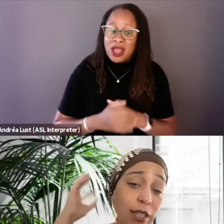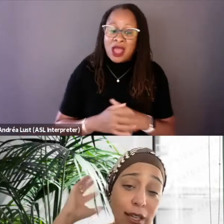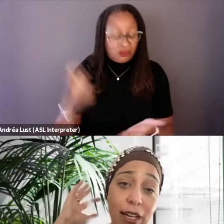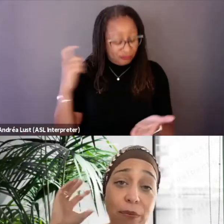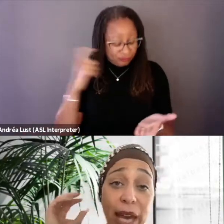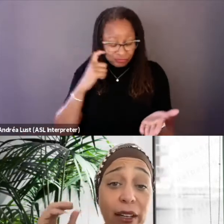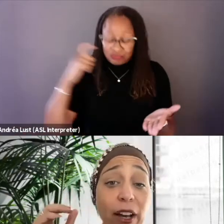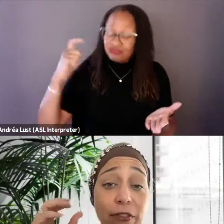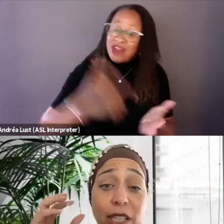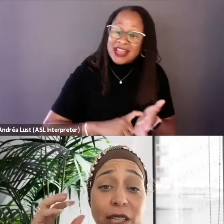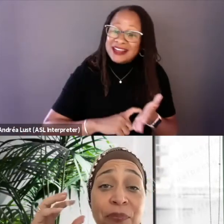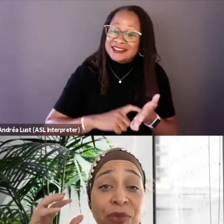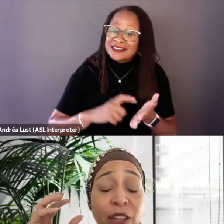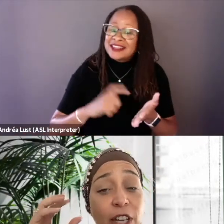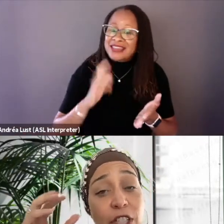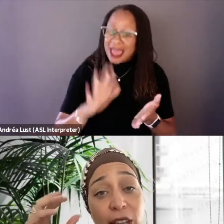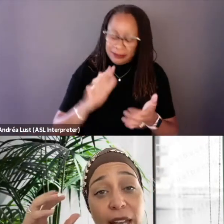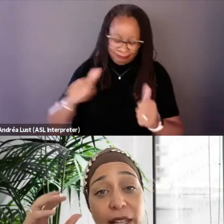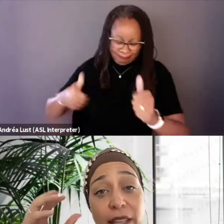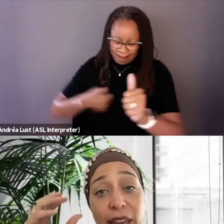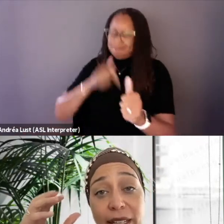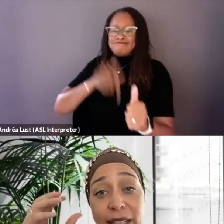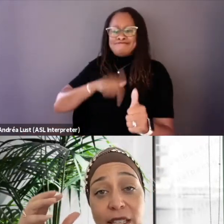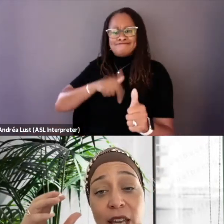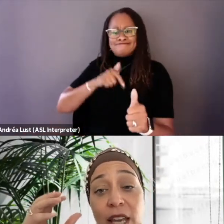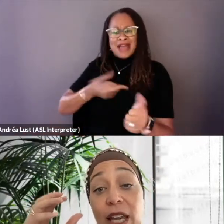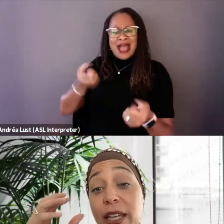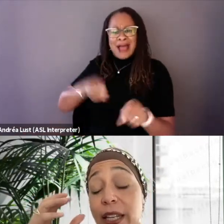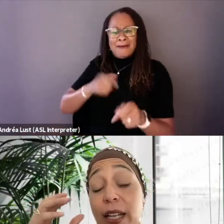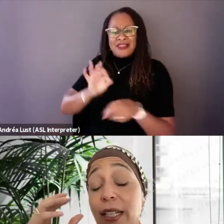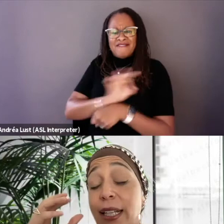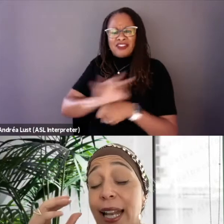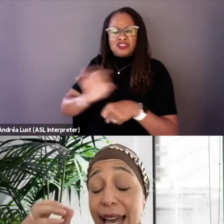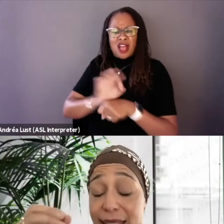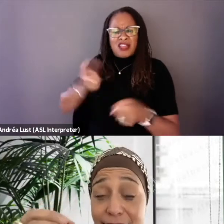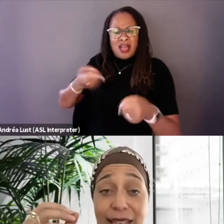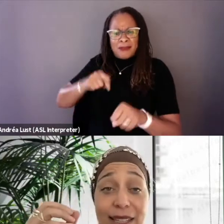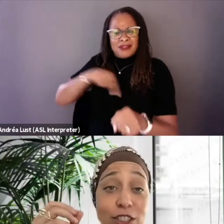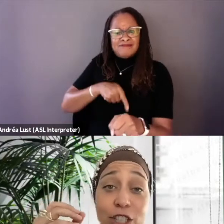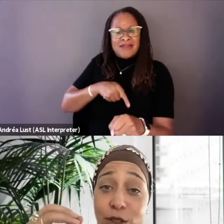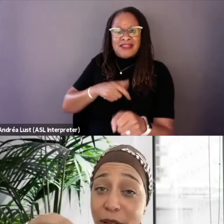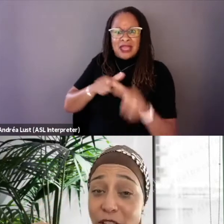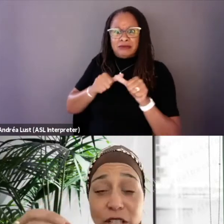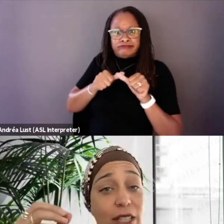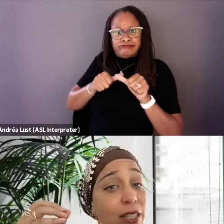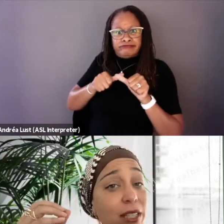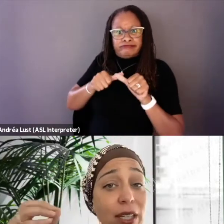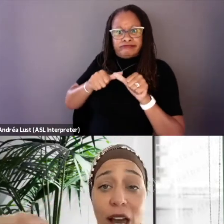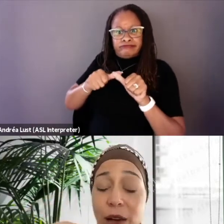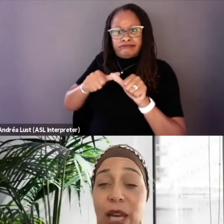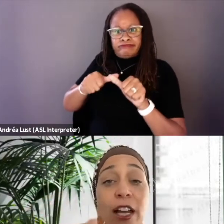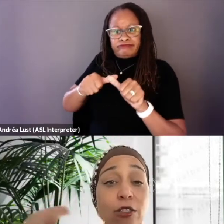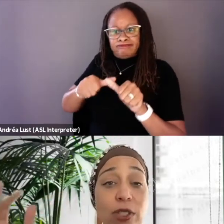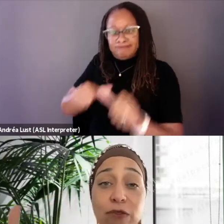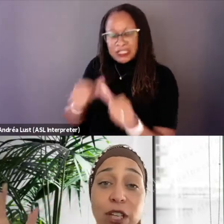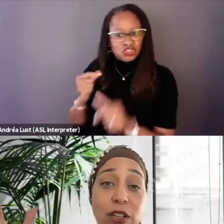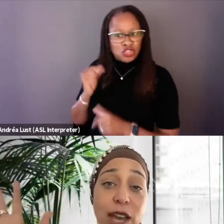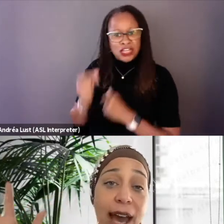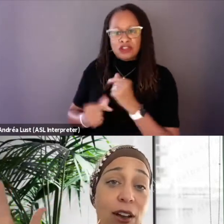that kind of back office functionality that is lasting generations to come, I mean hundreds of years out.